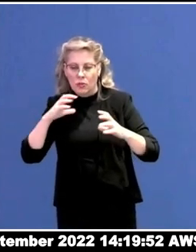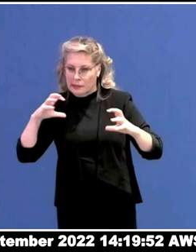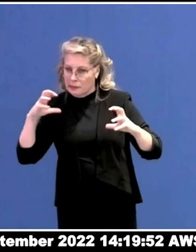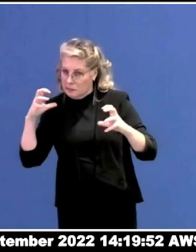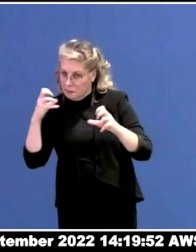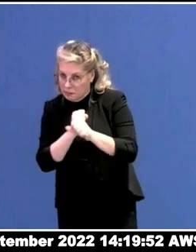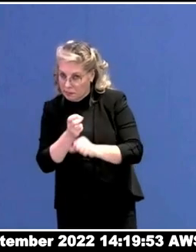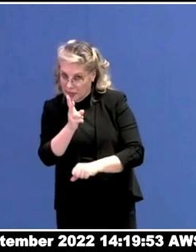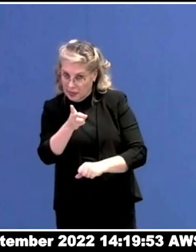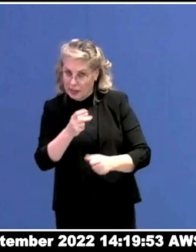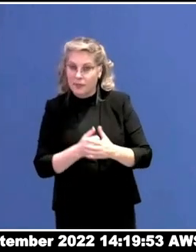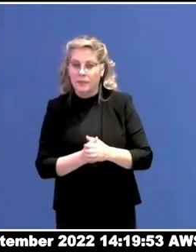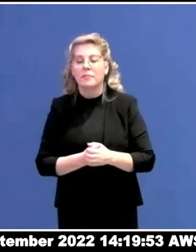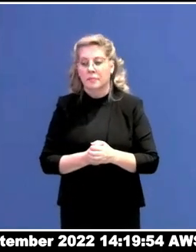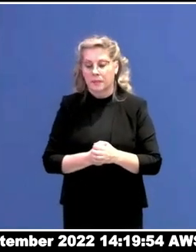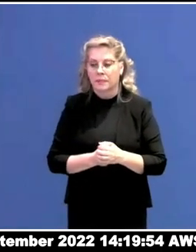Sure.